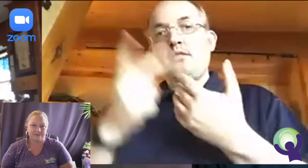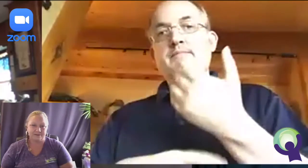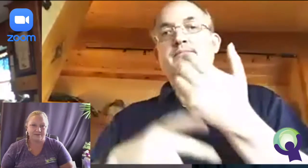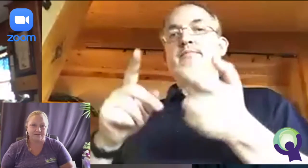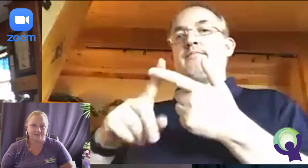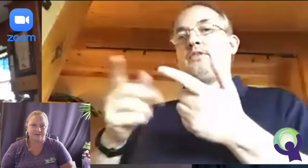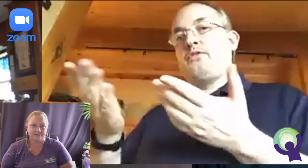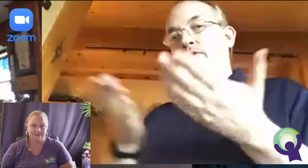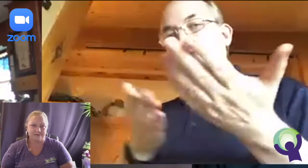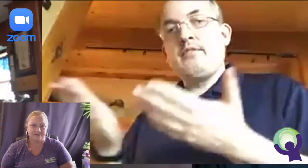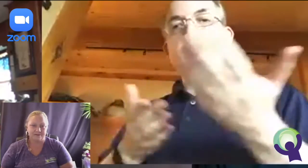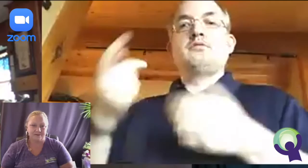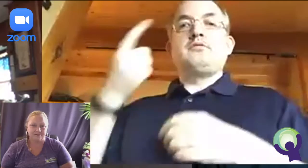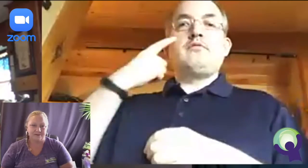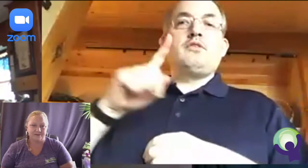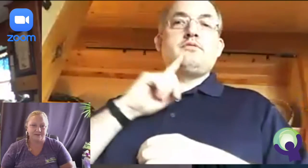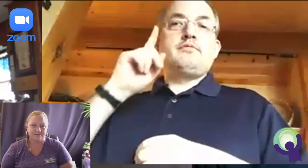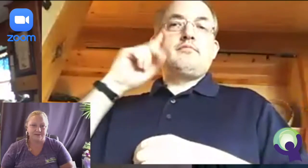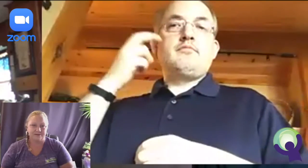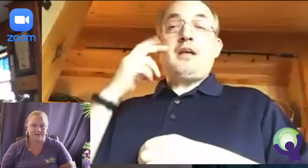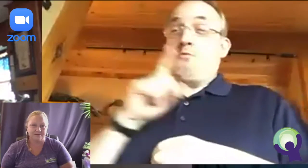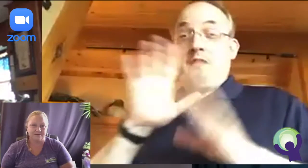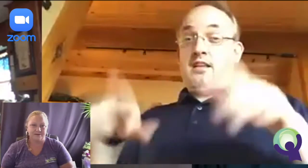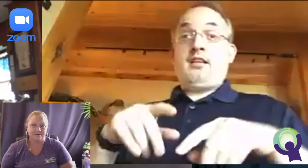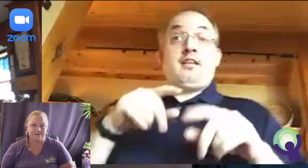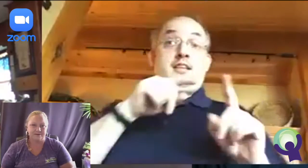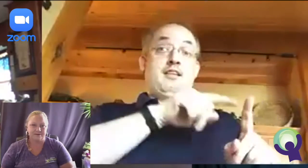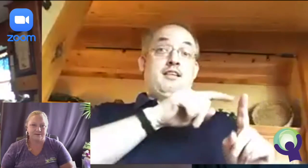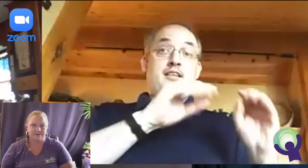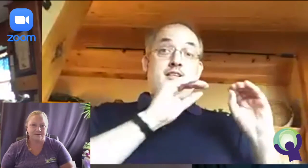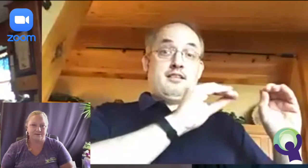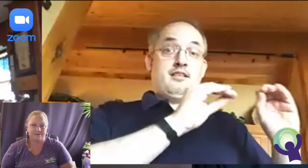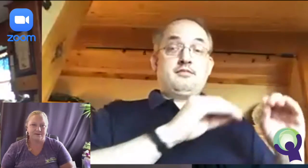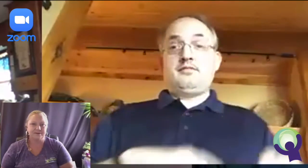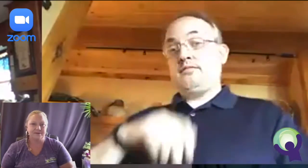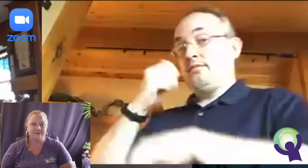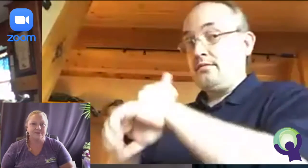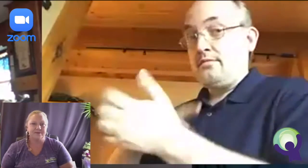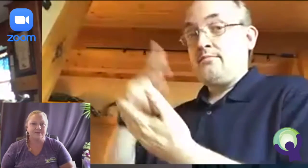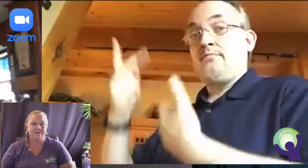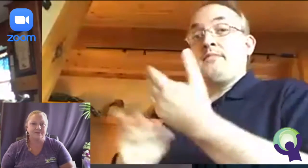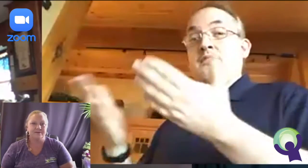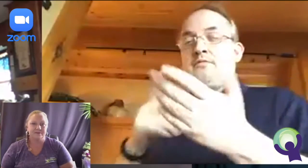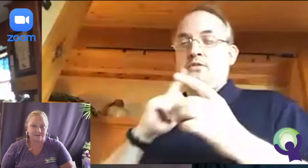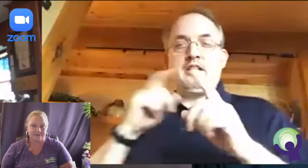So in that work, I had to help set up programs and services for deaf and Deafblind. So in teaching